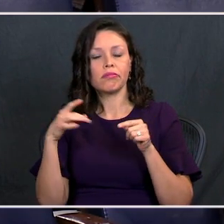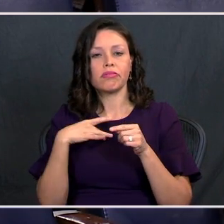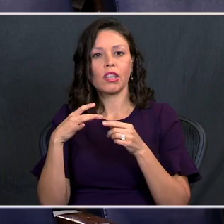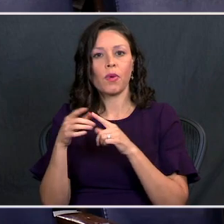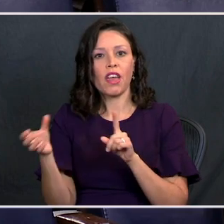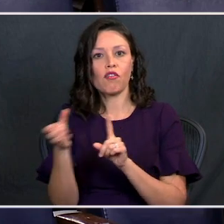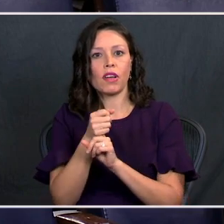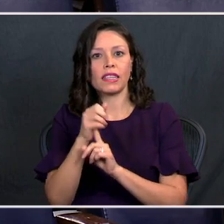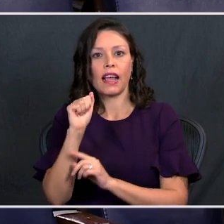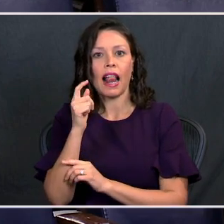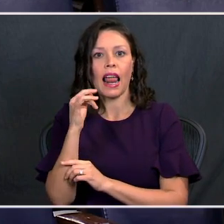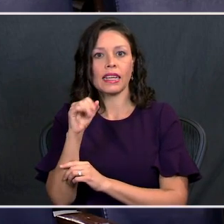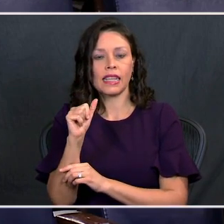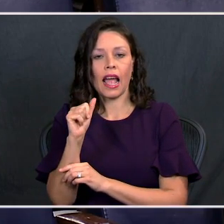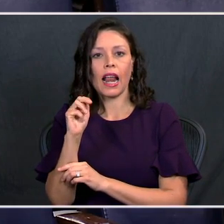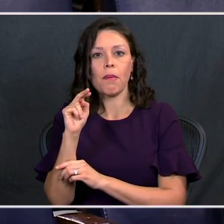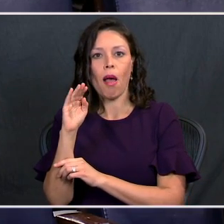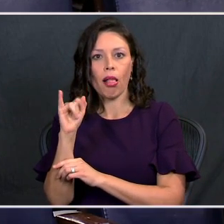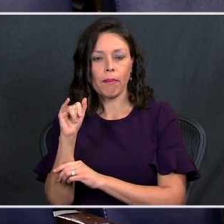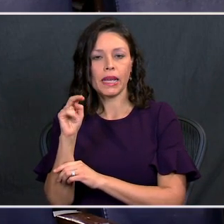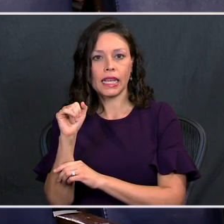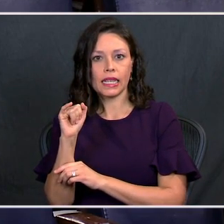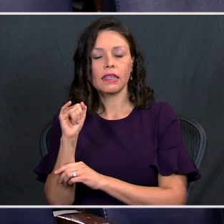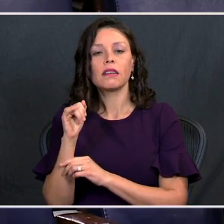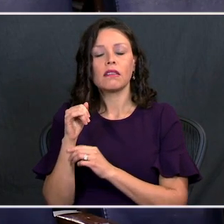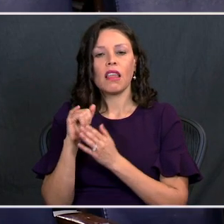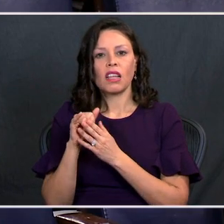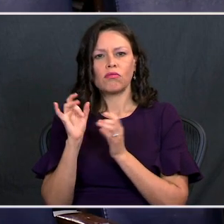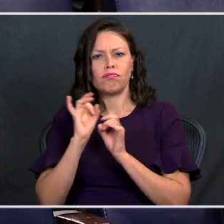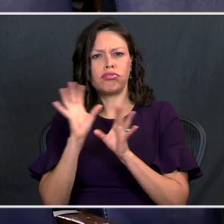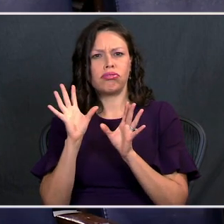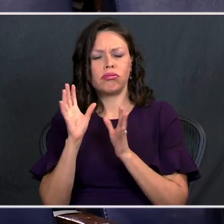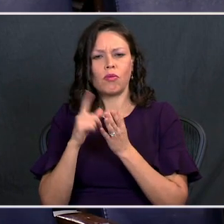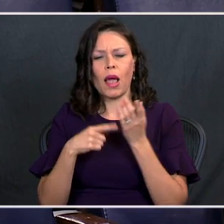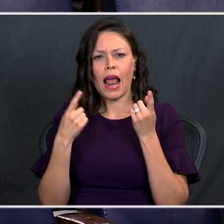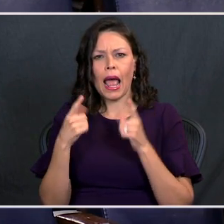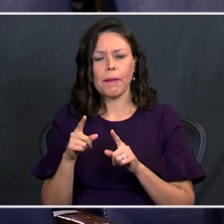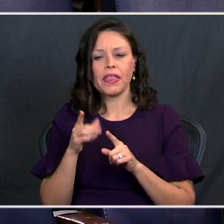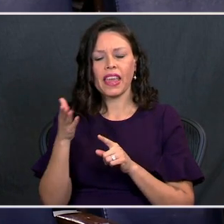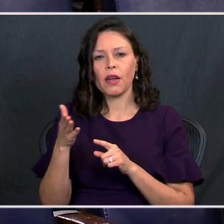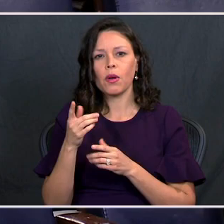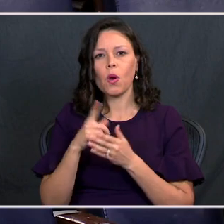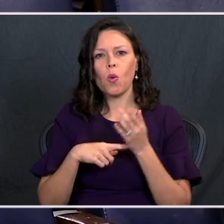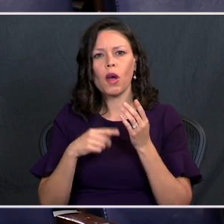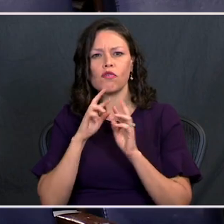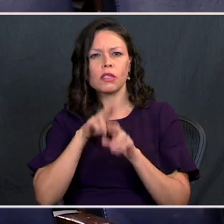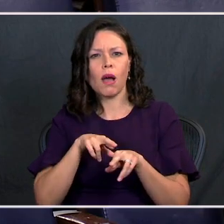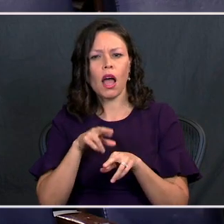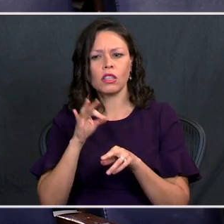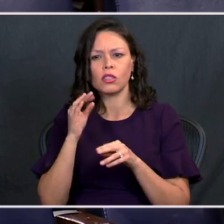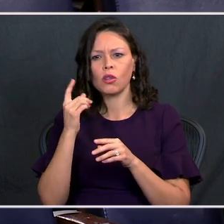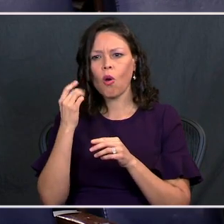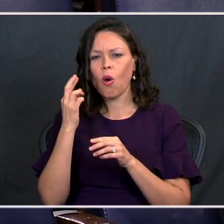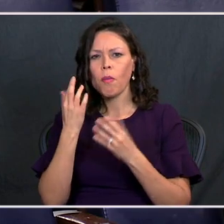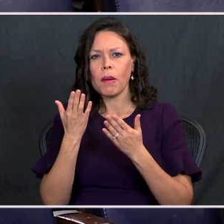which were put down harshly by police there. What sort of U.S. response is being considered? What sort of actions or sanctions could occur?